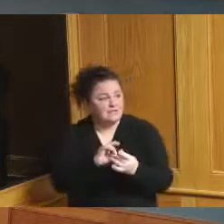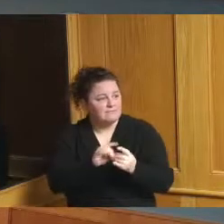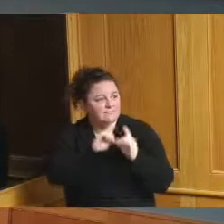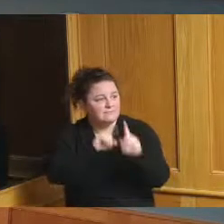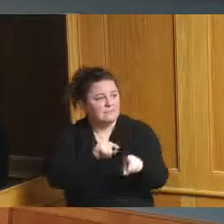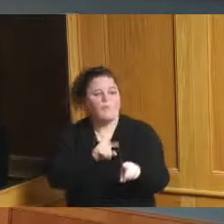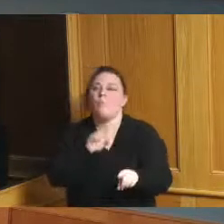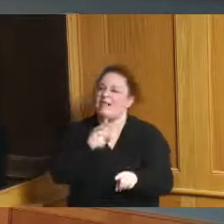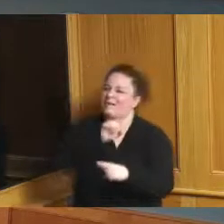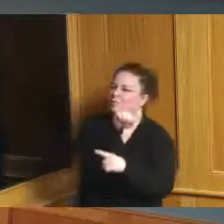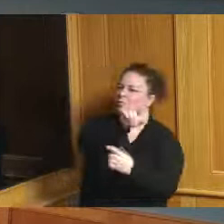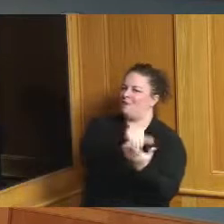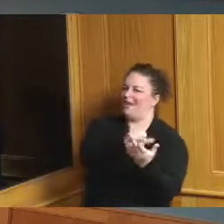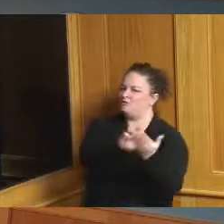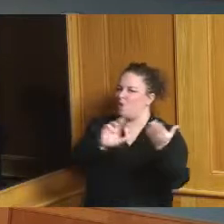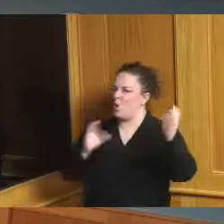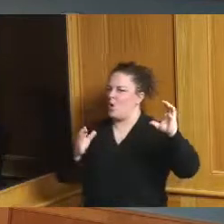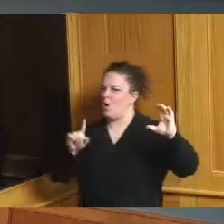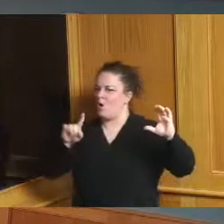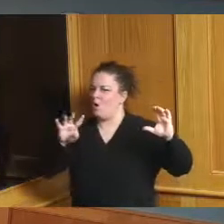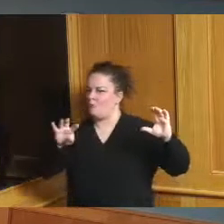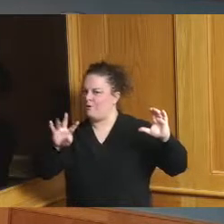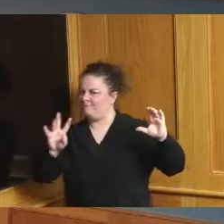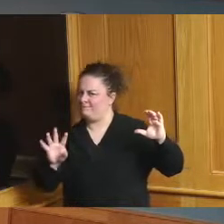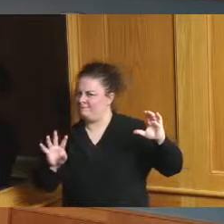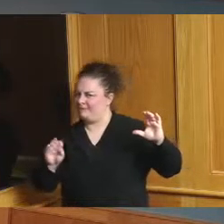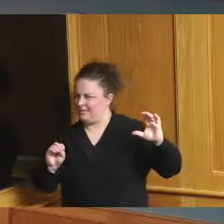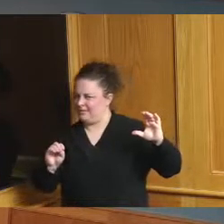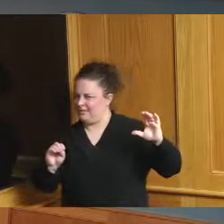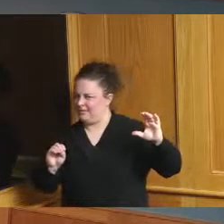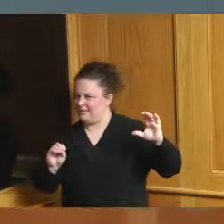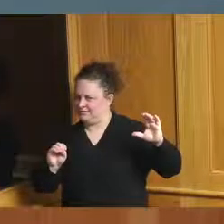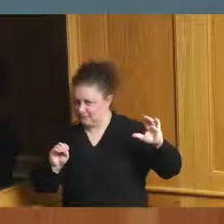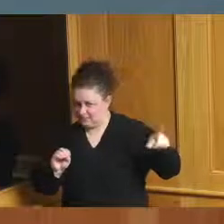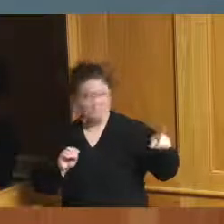so well that's not true because i called you about the 450 and you explained to me how you